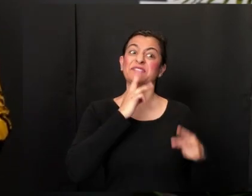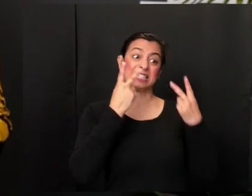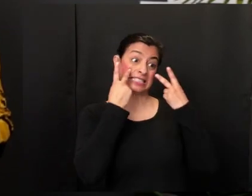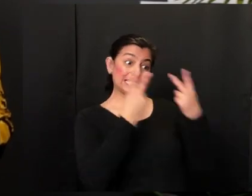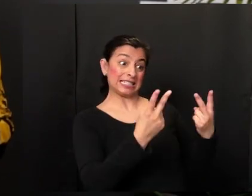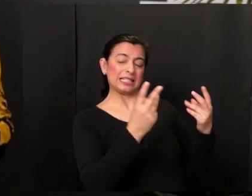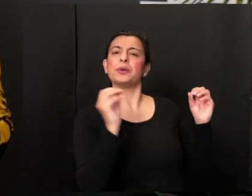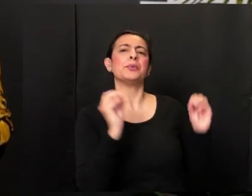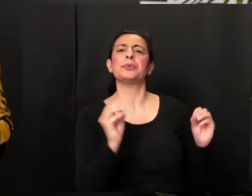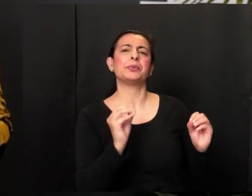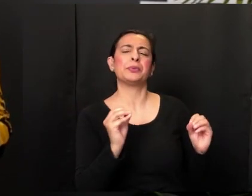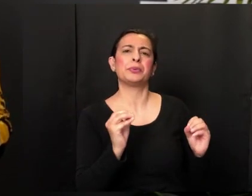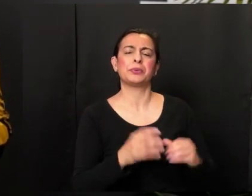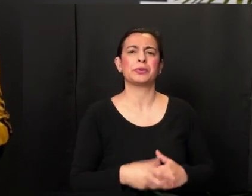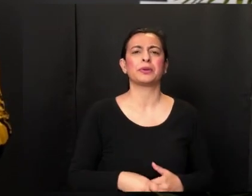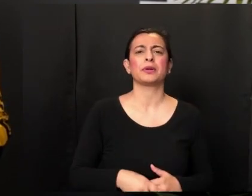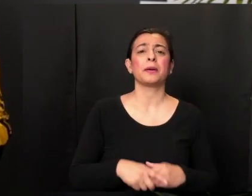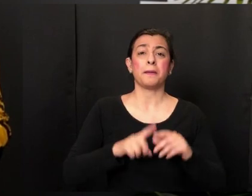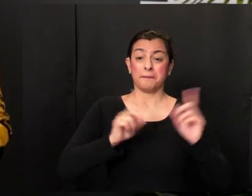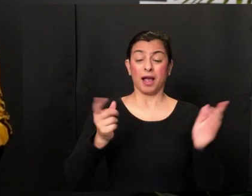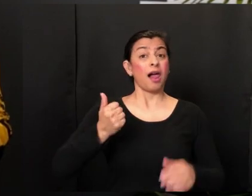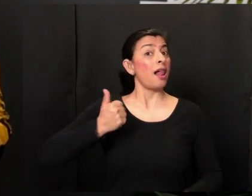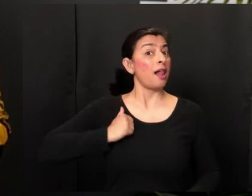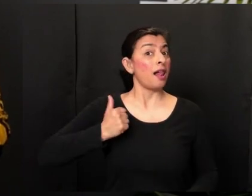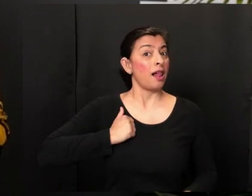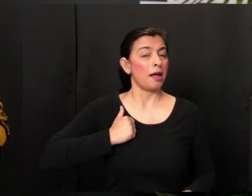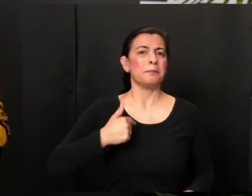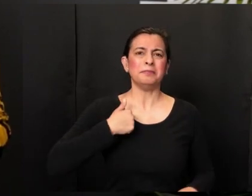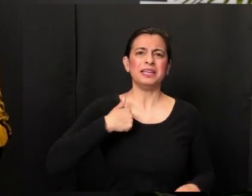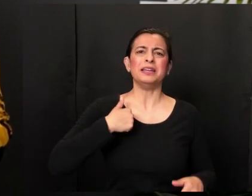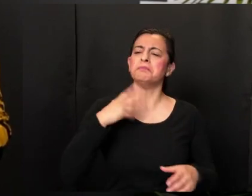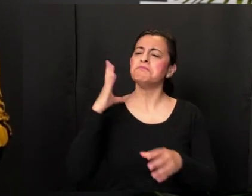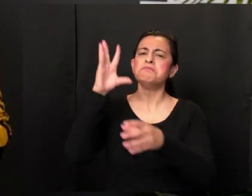I was so fortunate to have attended an inclusive school growing up.